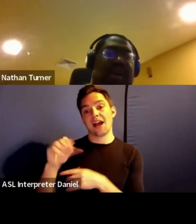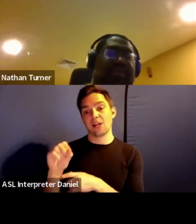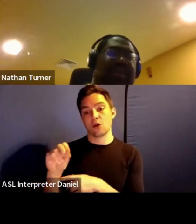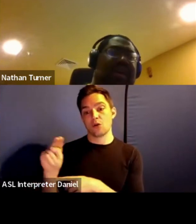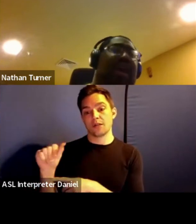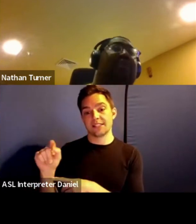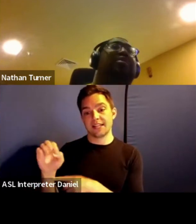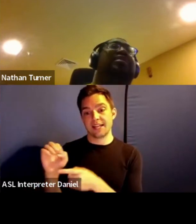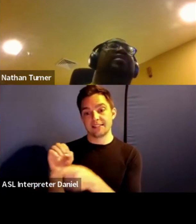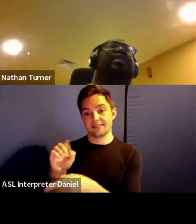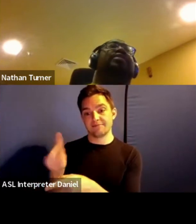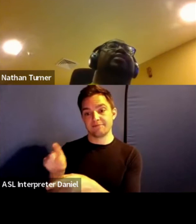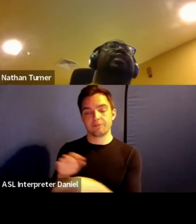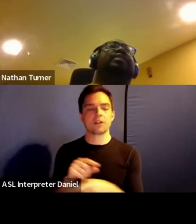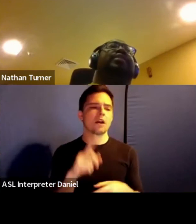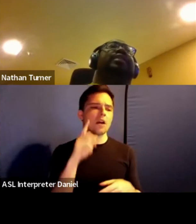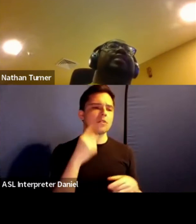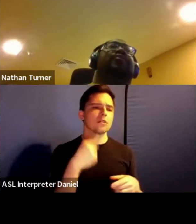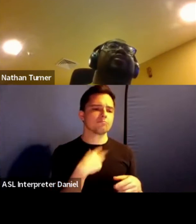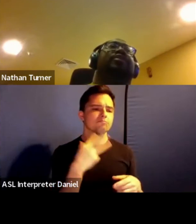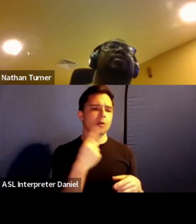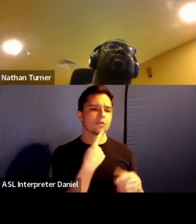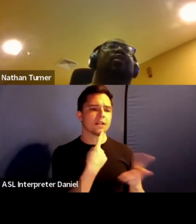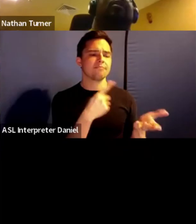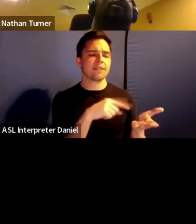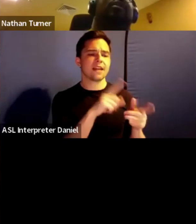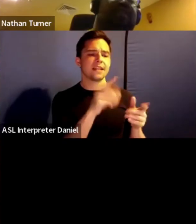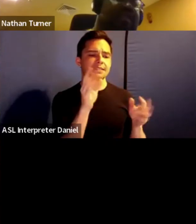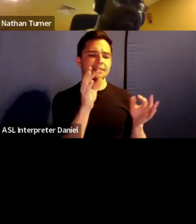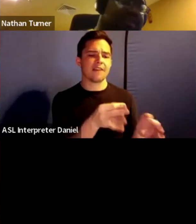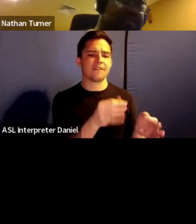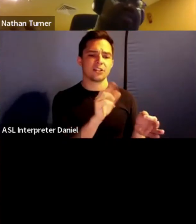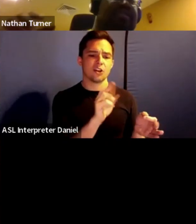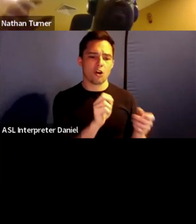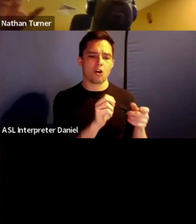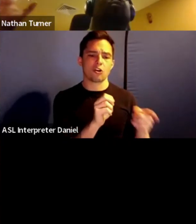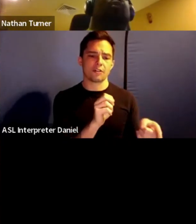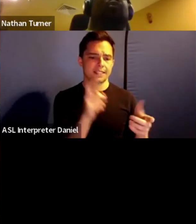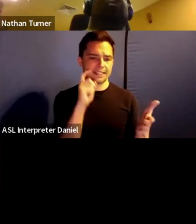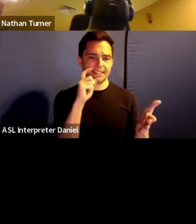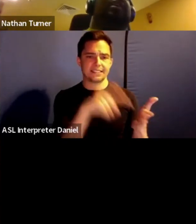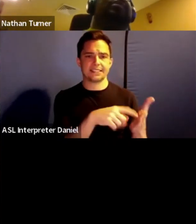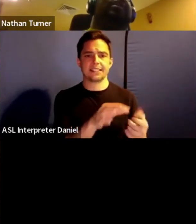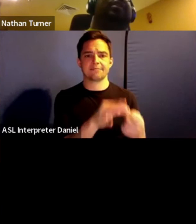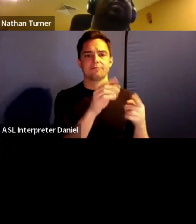Nathan Turner: I think I would say that they definitely are distinct roles. I think,